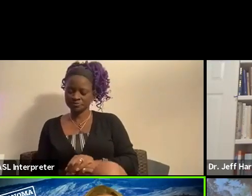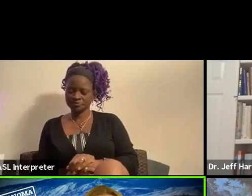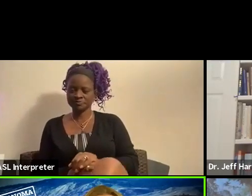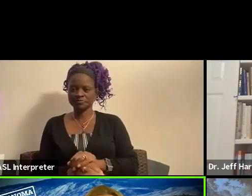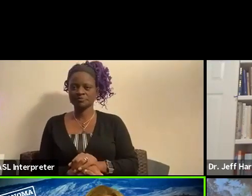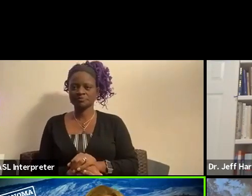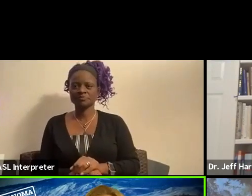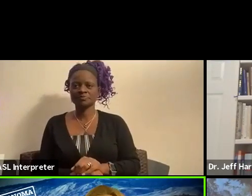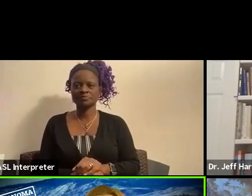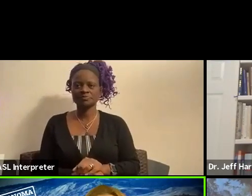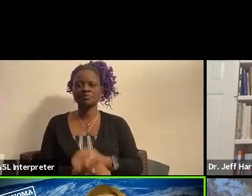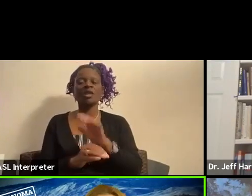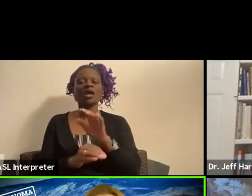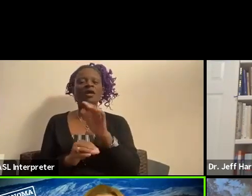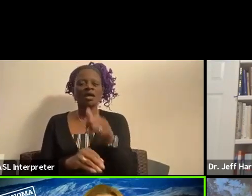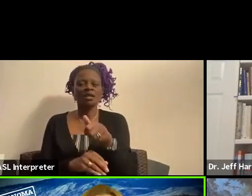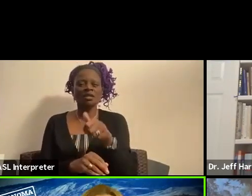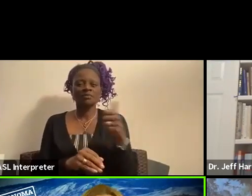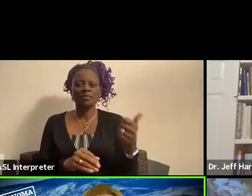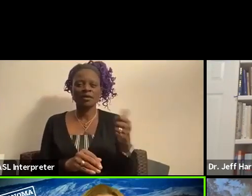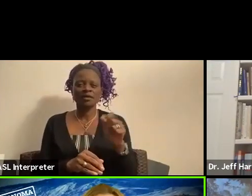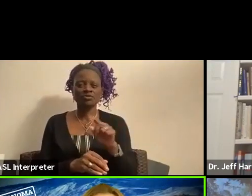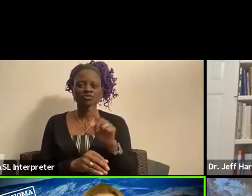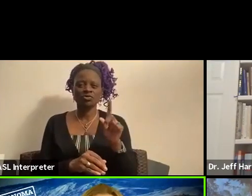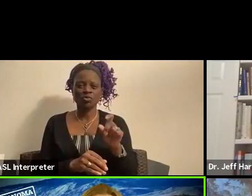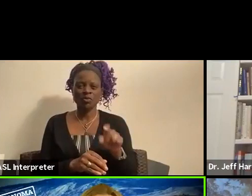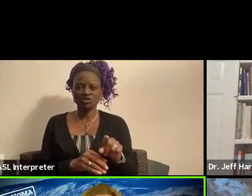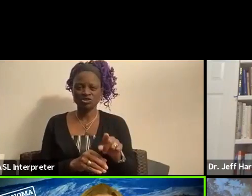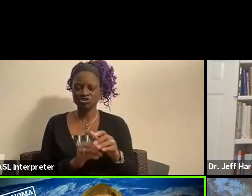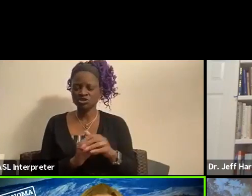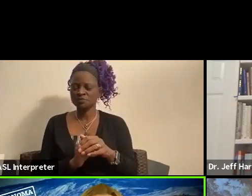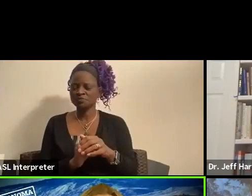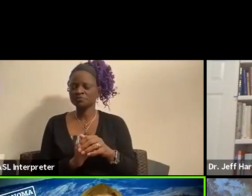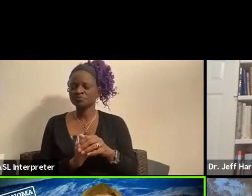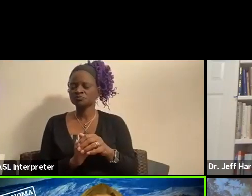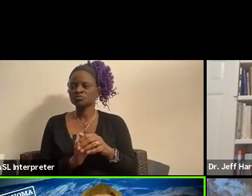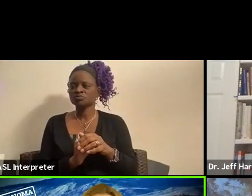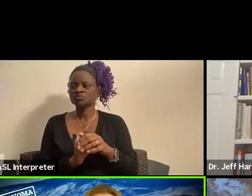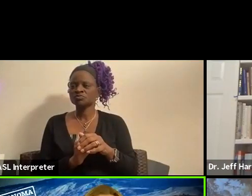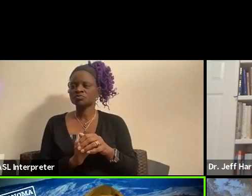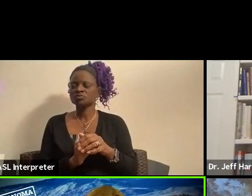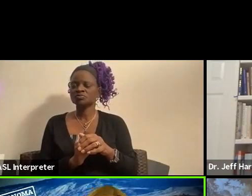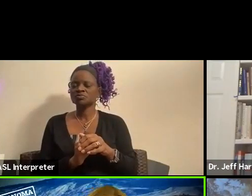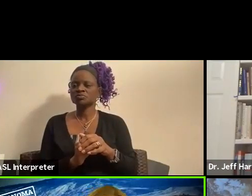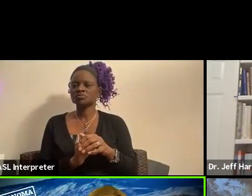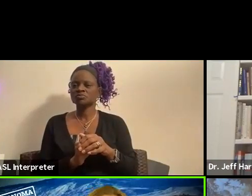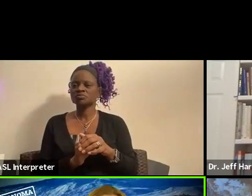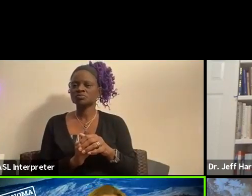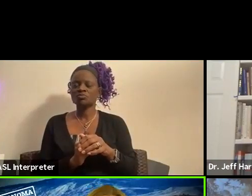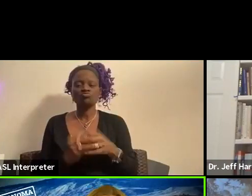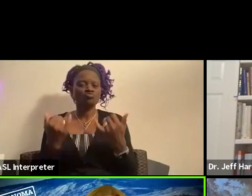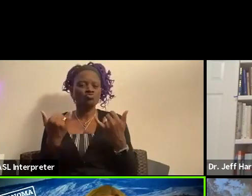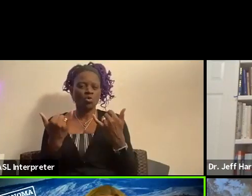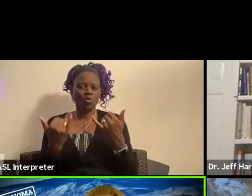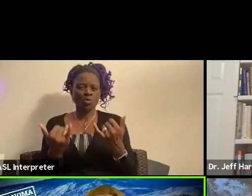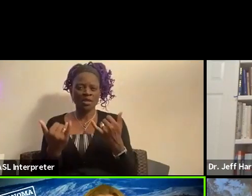One other question that I have, which goes a little bit to what Dr. Harrington was talking about, obviously right now we are under a stay at home order.